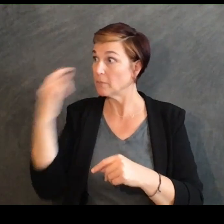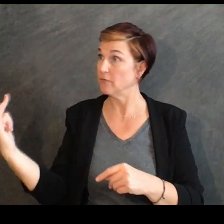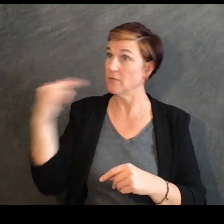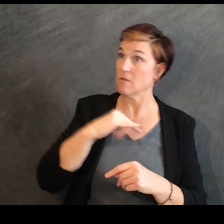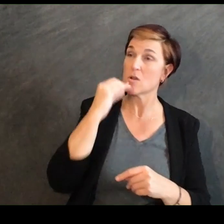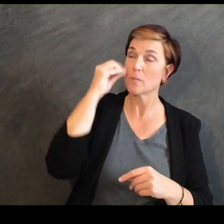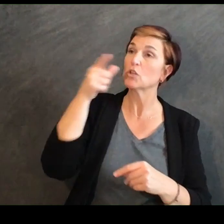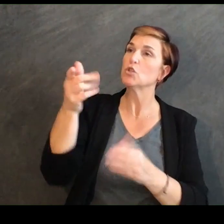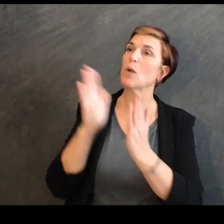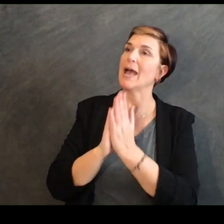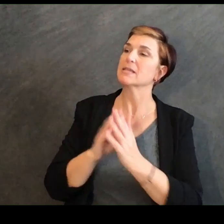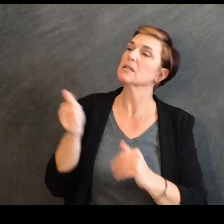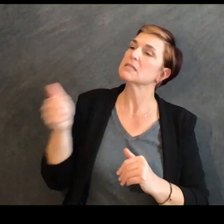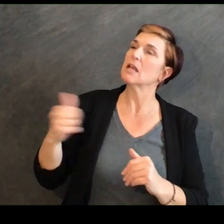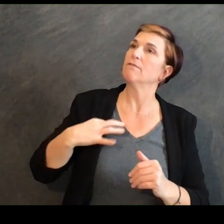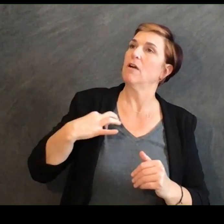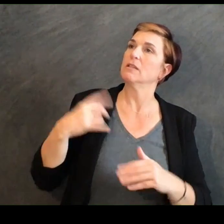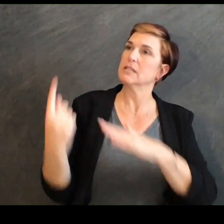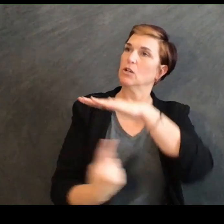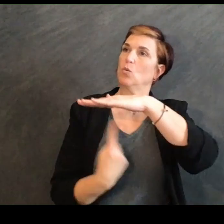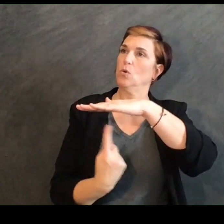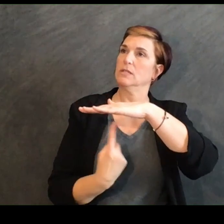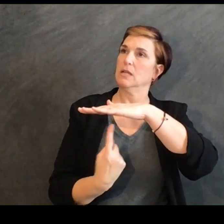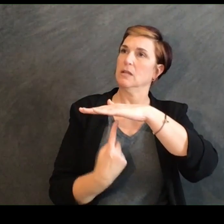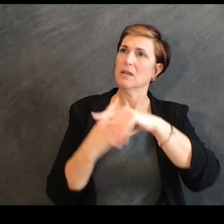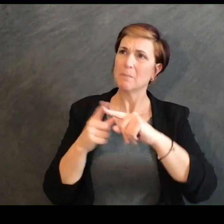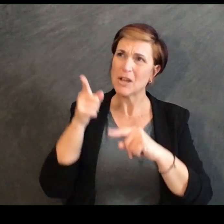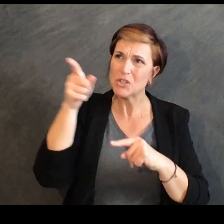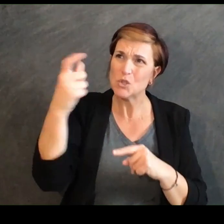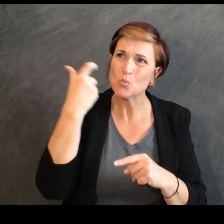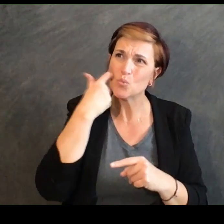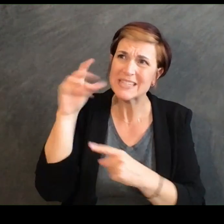weeks you were in a picture with somebody who now has coronavirus from